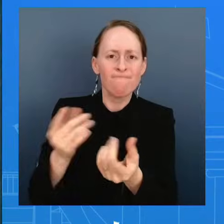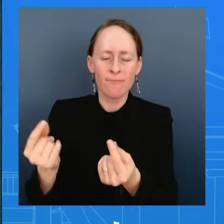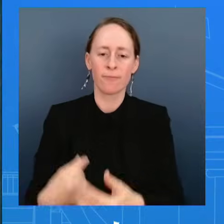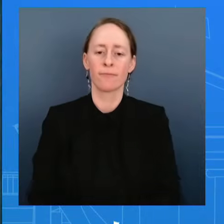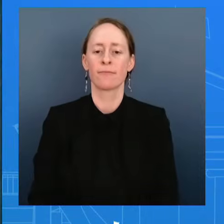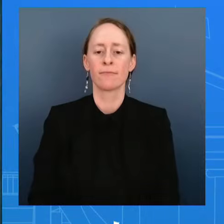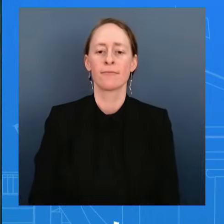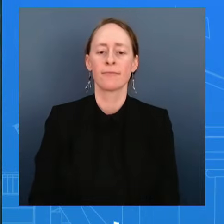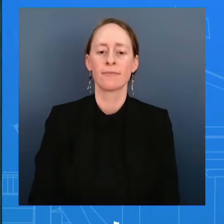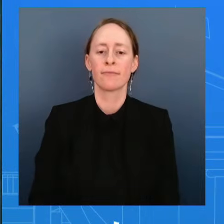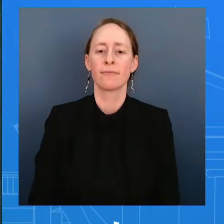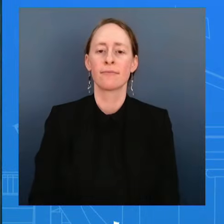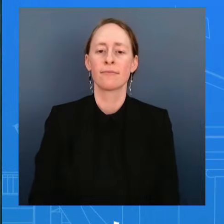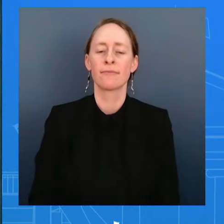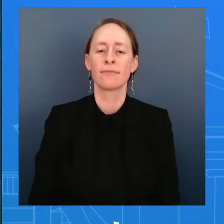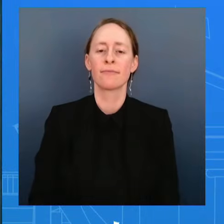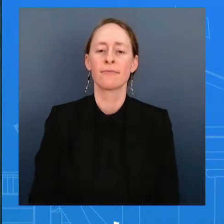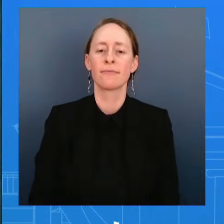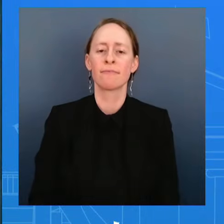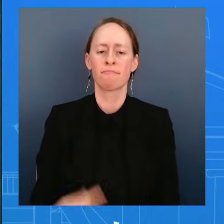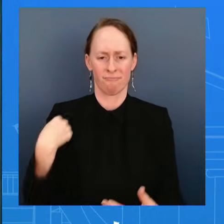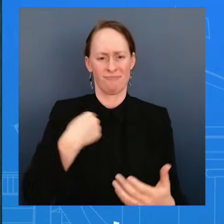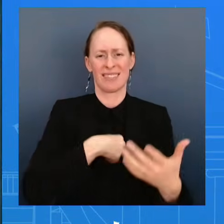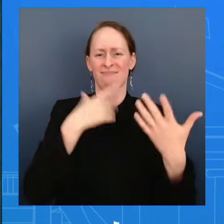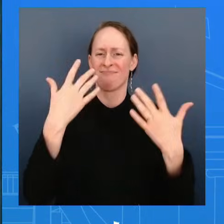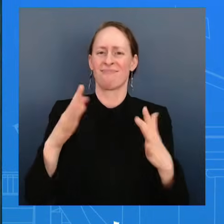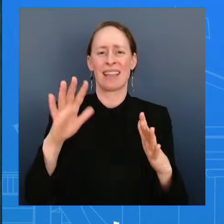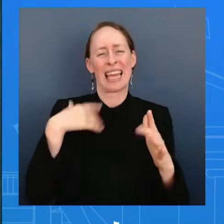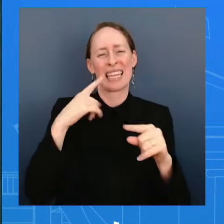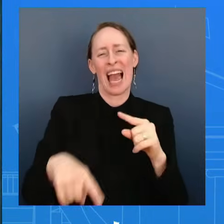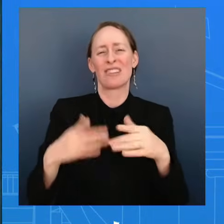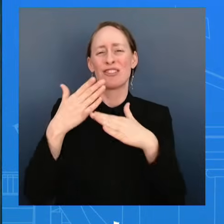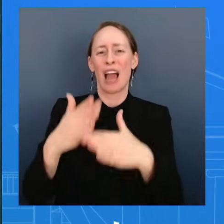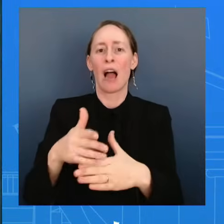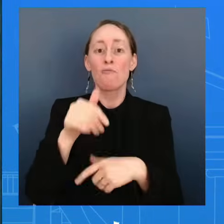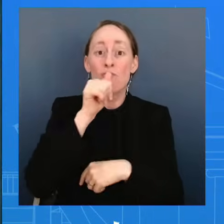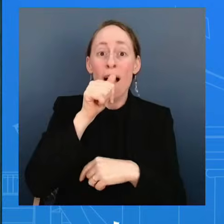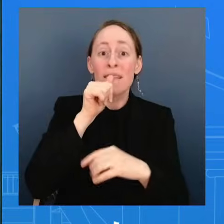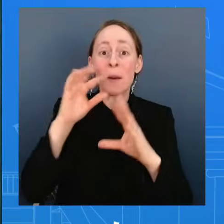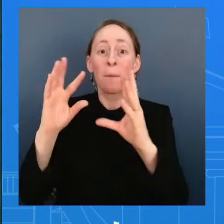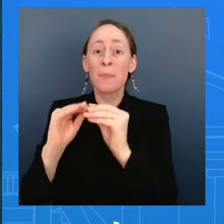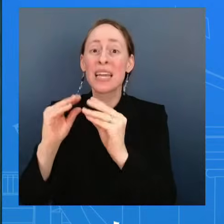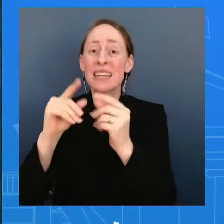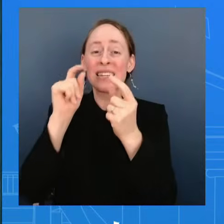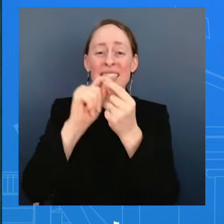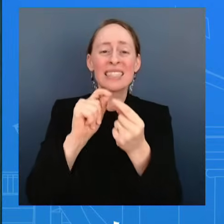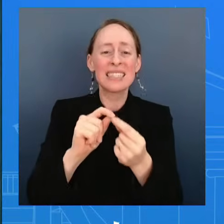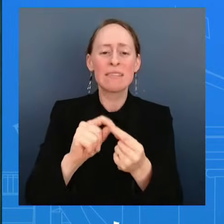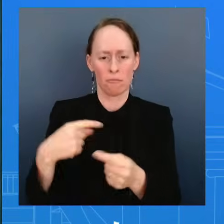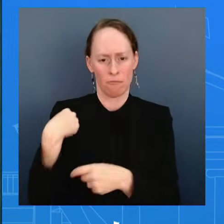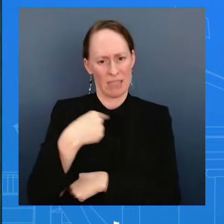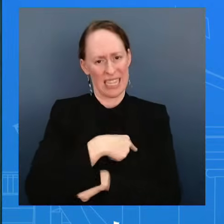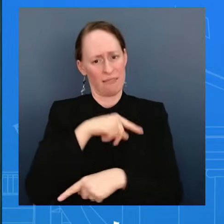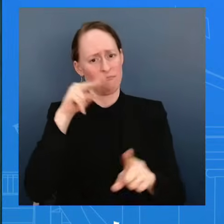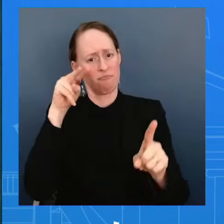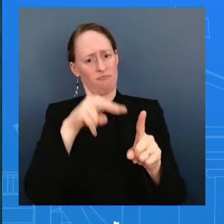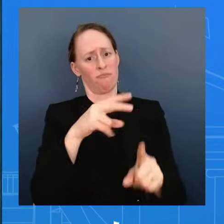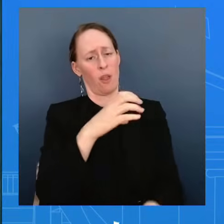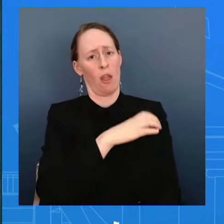and we urge that the interim government formation be democratic and inclusive. We commend the army for the restraint they have showed.